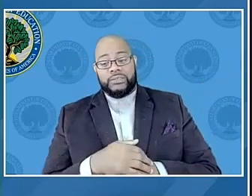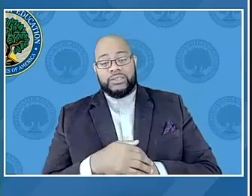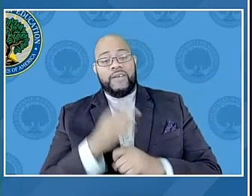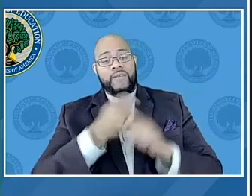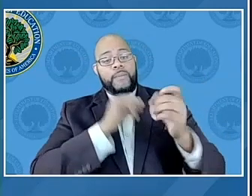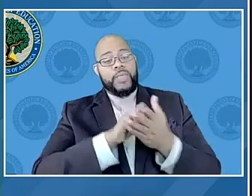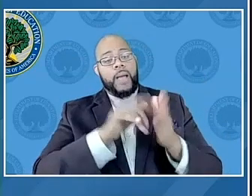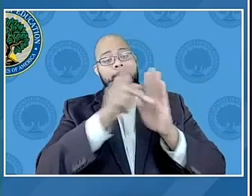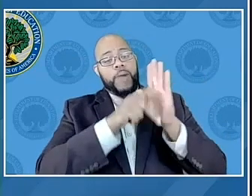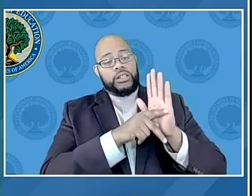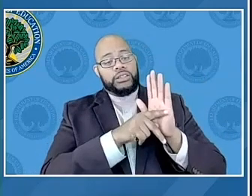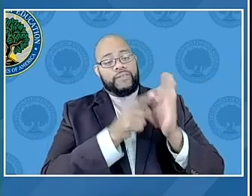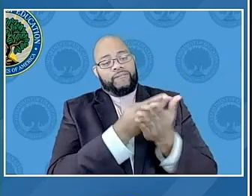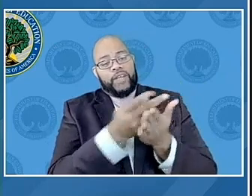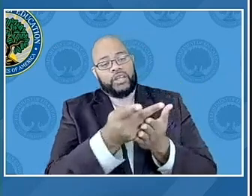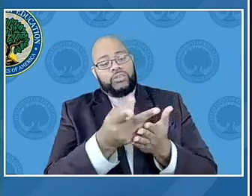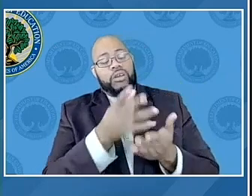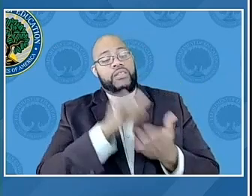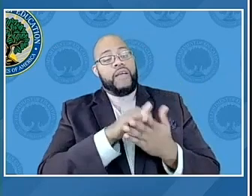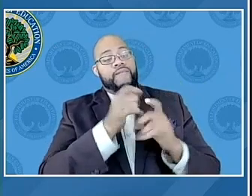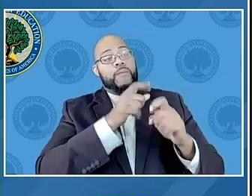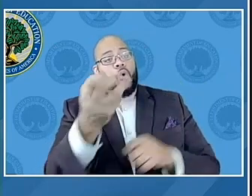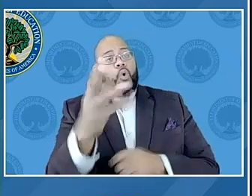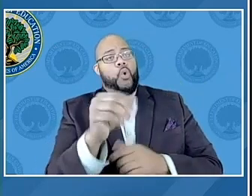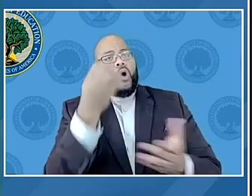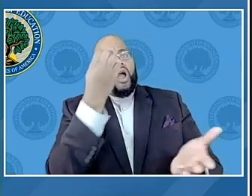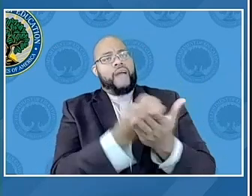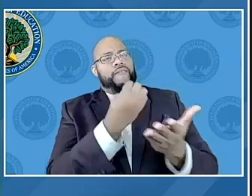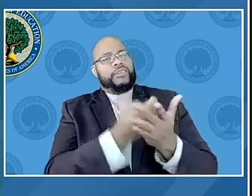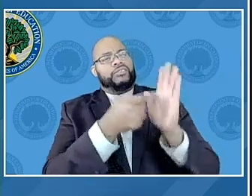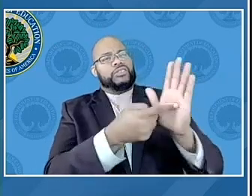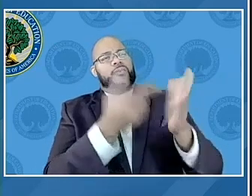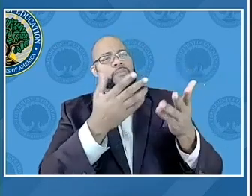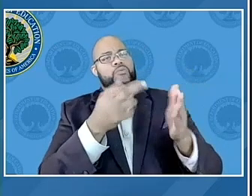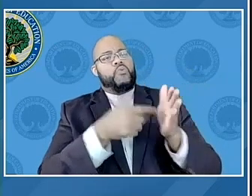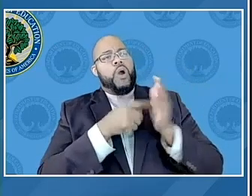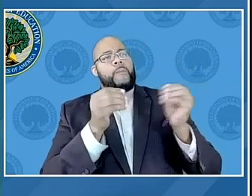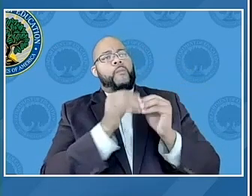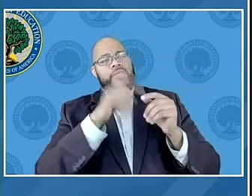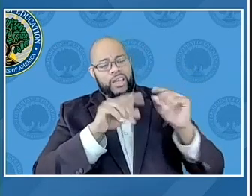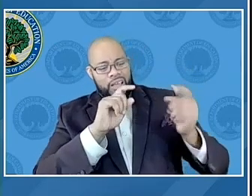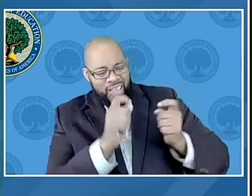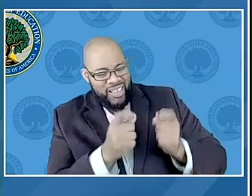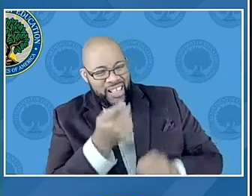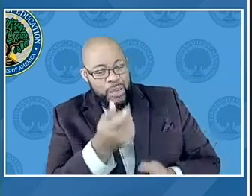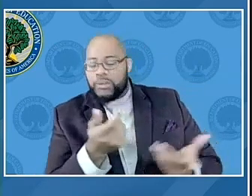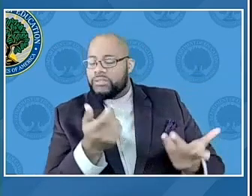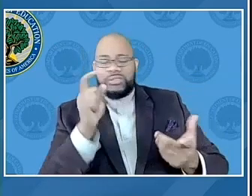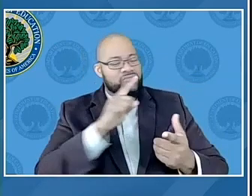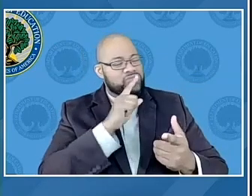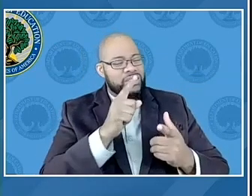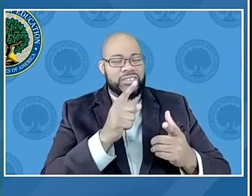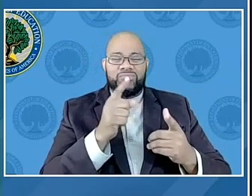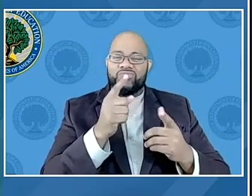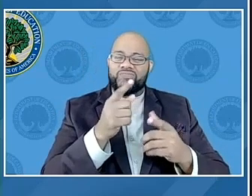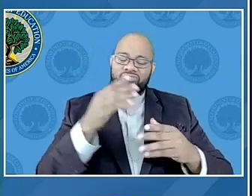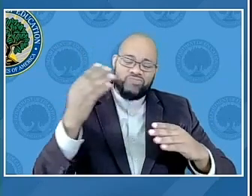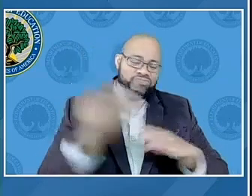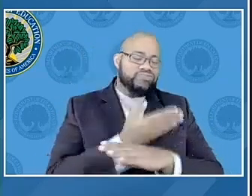failure, and that from their own evidence, that it may require more than tweaks to really solve some of the issues that we're seeing, especially for our most